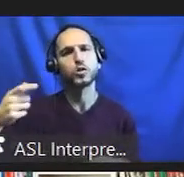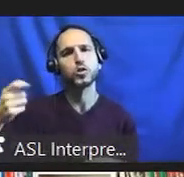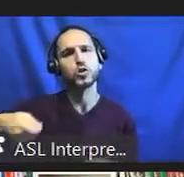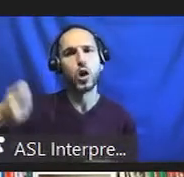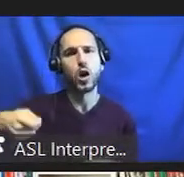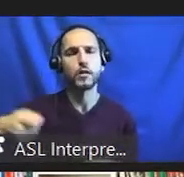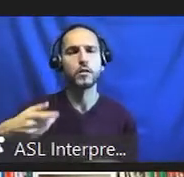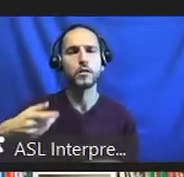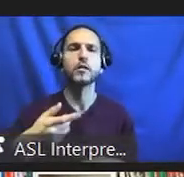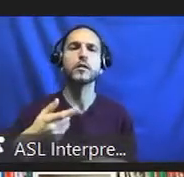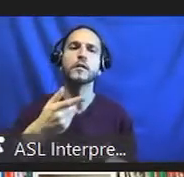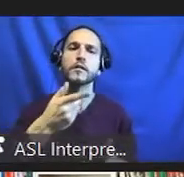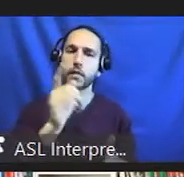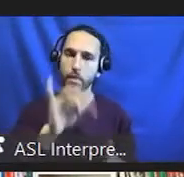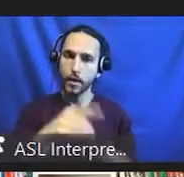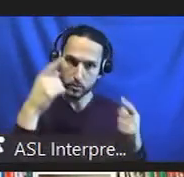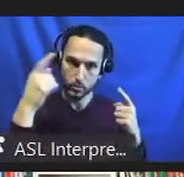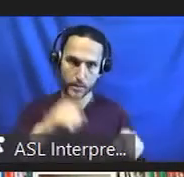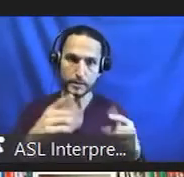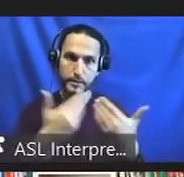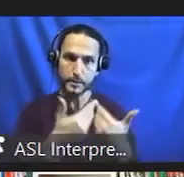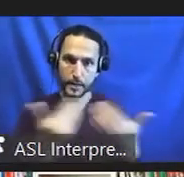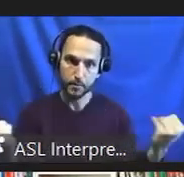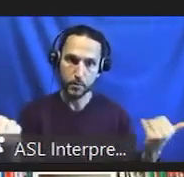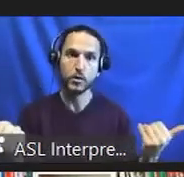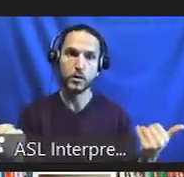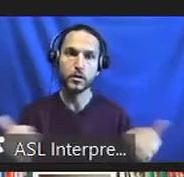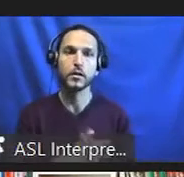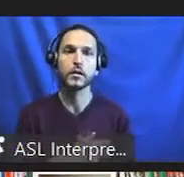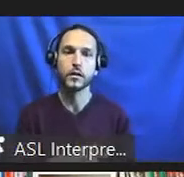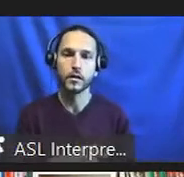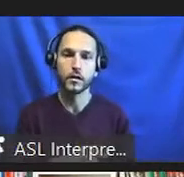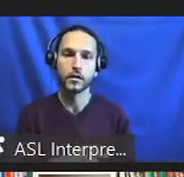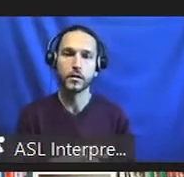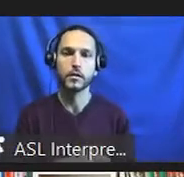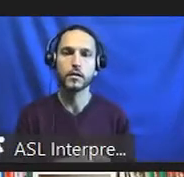they settled separately and at separate times for different things.